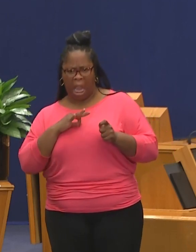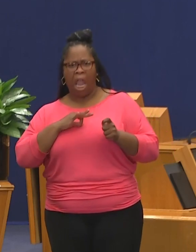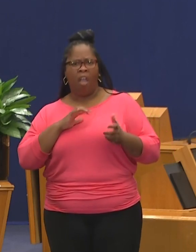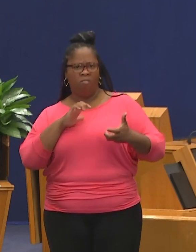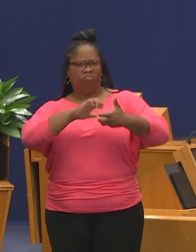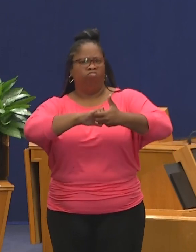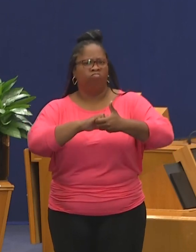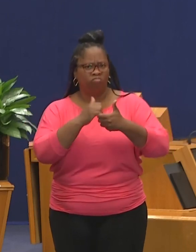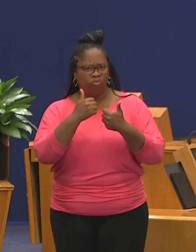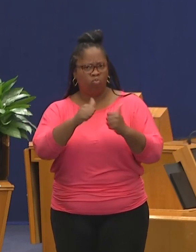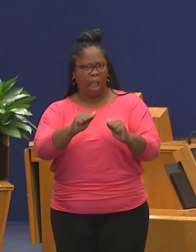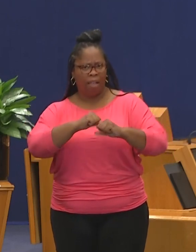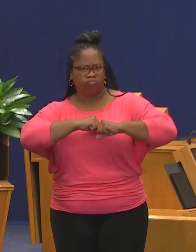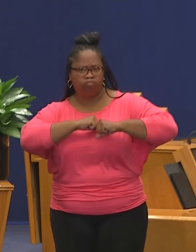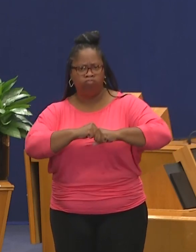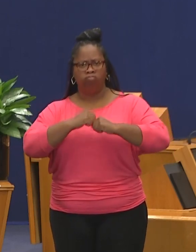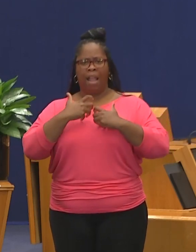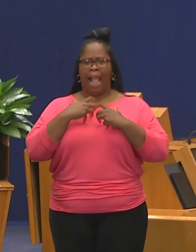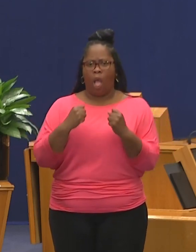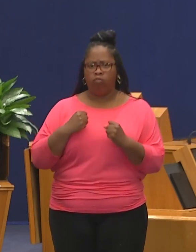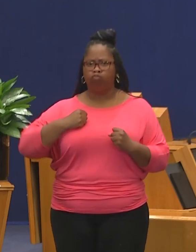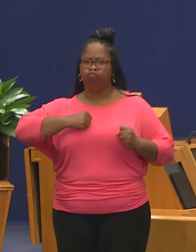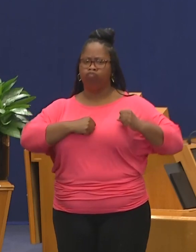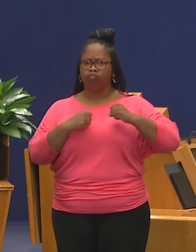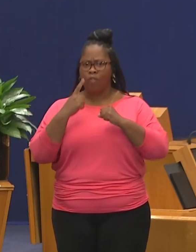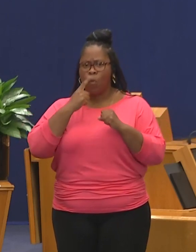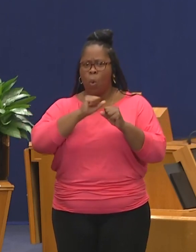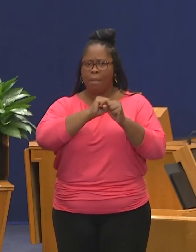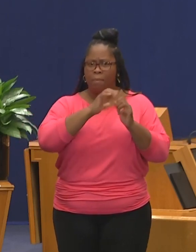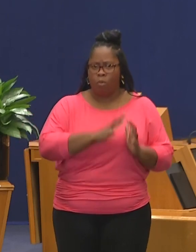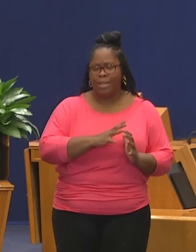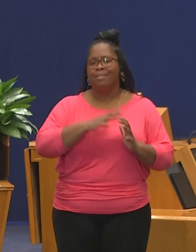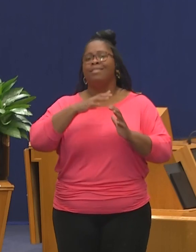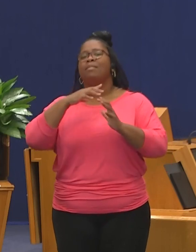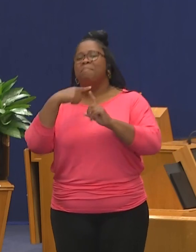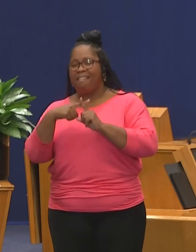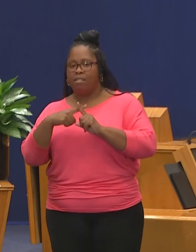ARE WORKING CLOSELY WITH US TO TRY TO PROTECT THE HEALTH AND